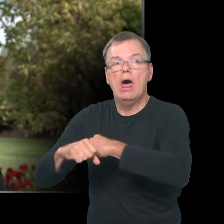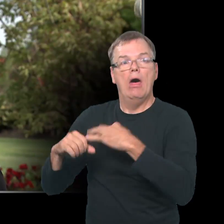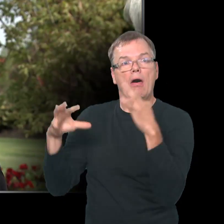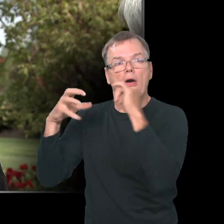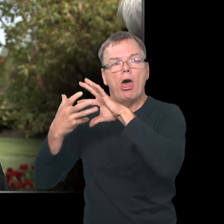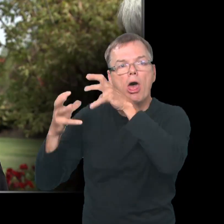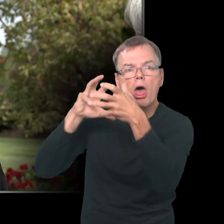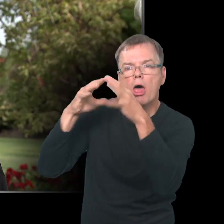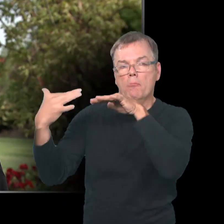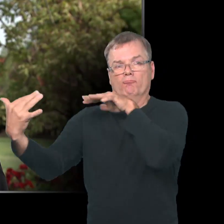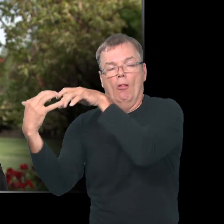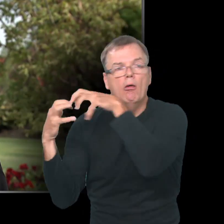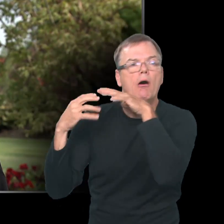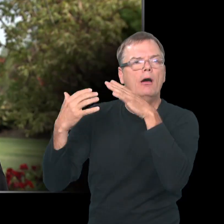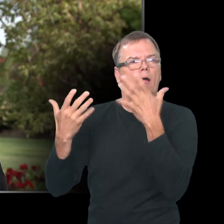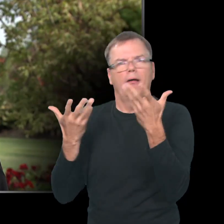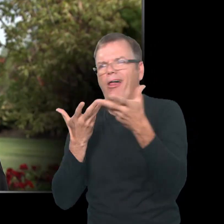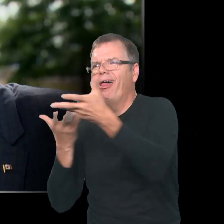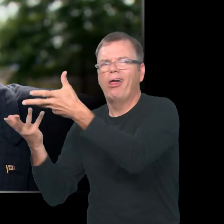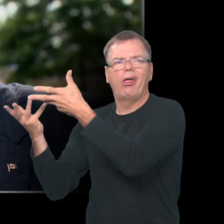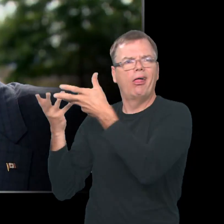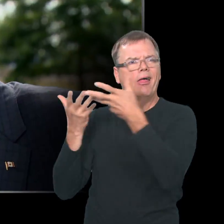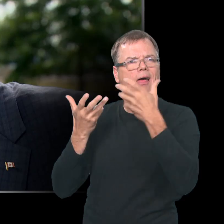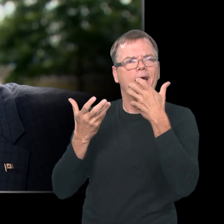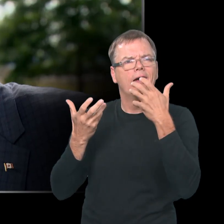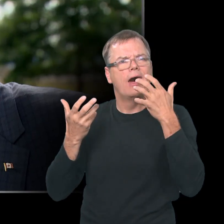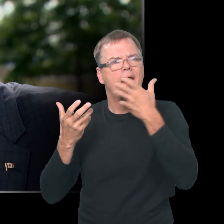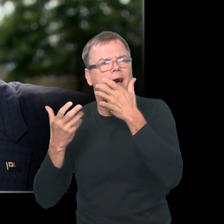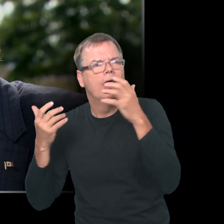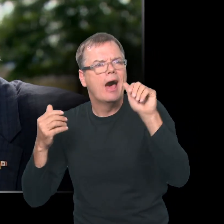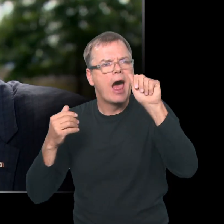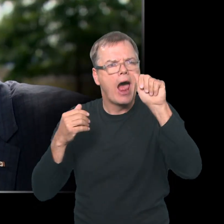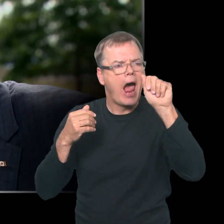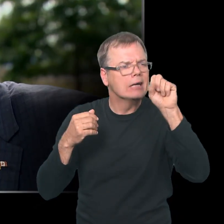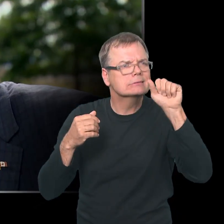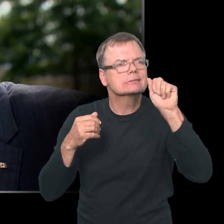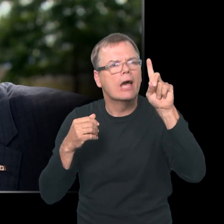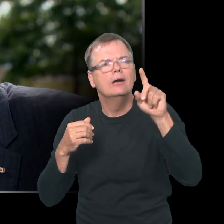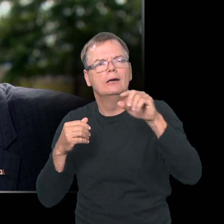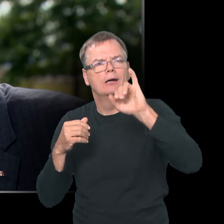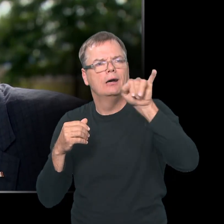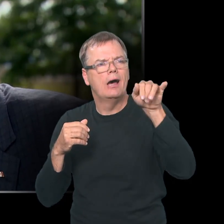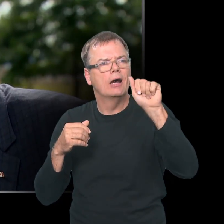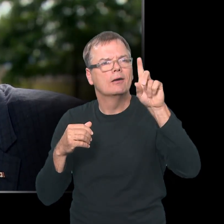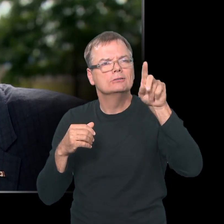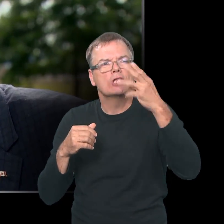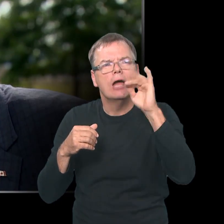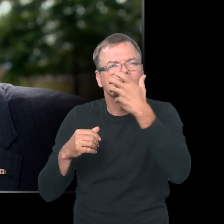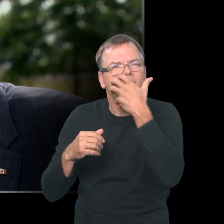And the real problem in Syria, there is no one to support, Right. or in our judgement, almost no one to support. You've got the Assad government